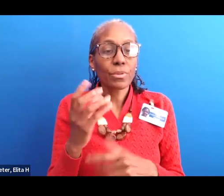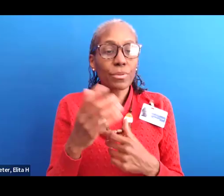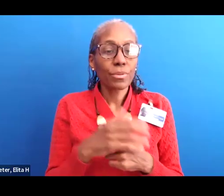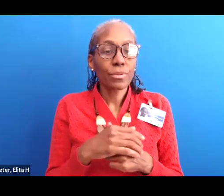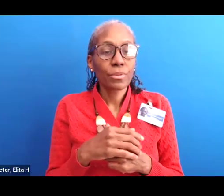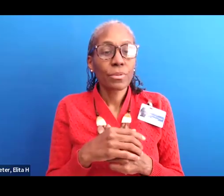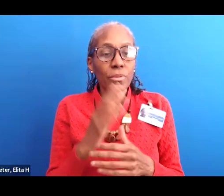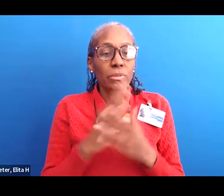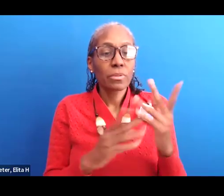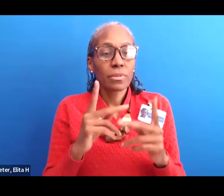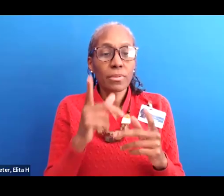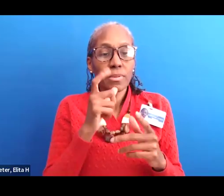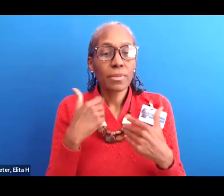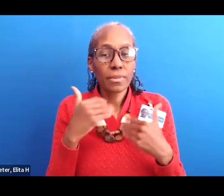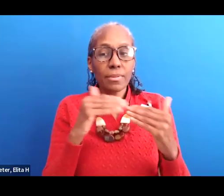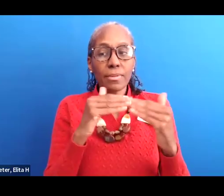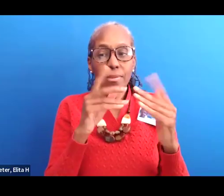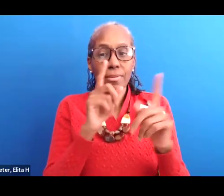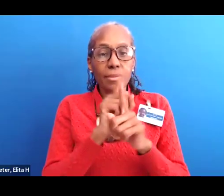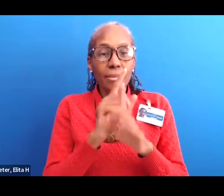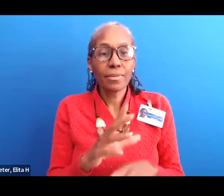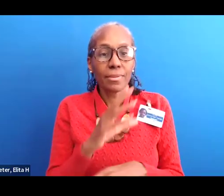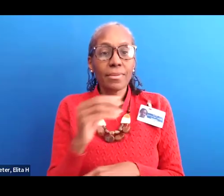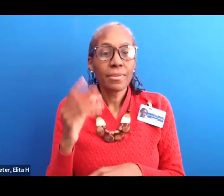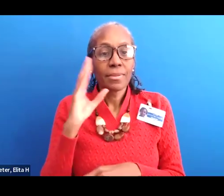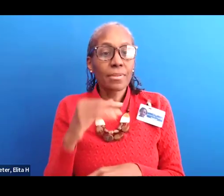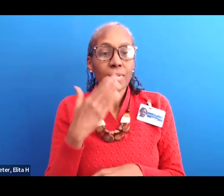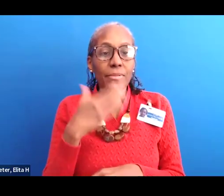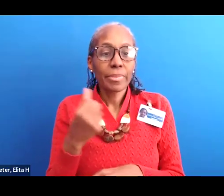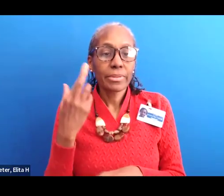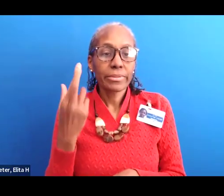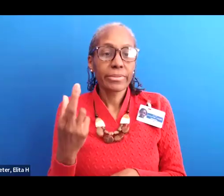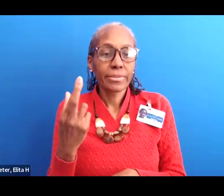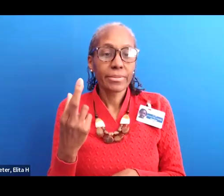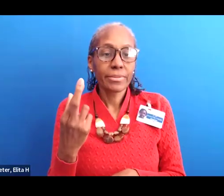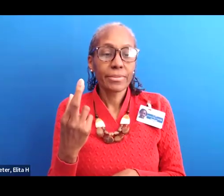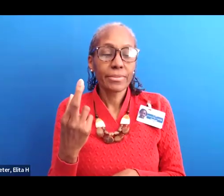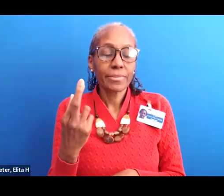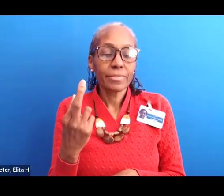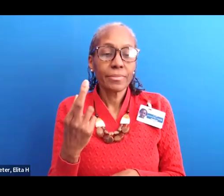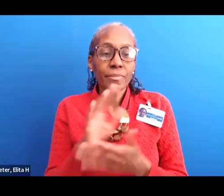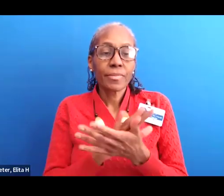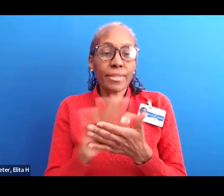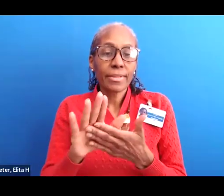I know some people that have peer mentors and I mean, they are best buds. It's a very nice situation.